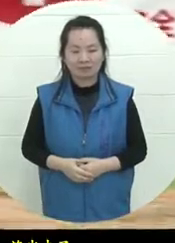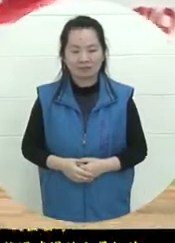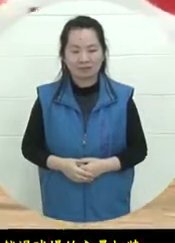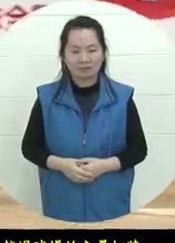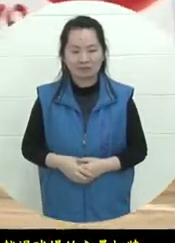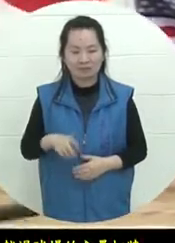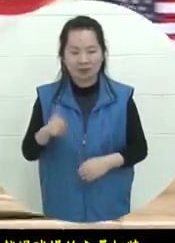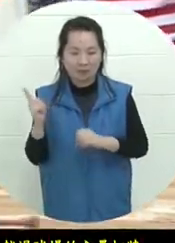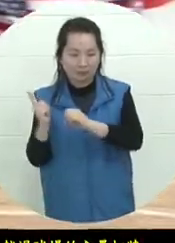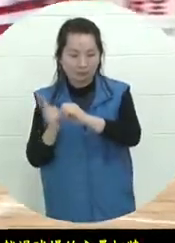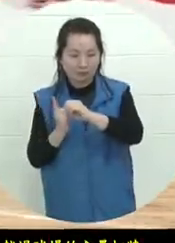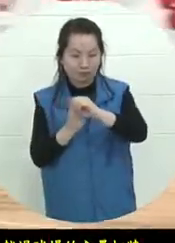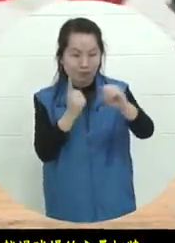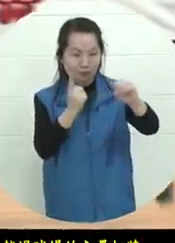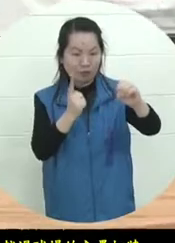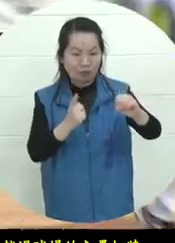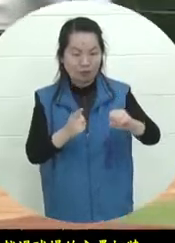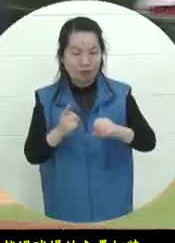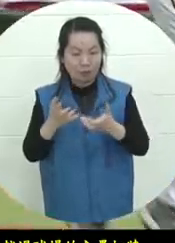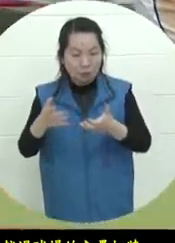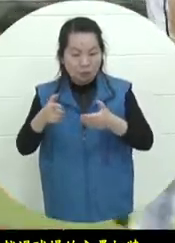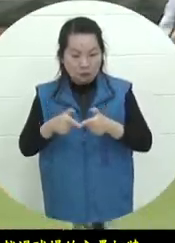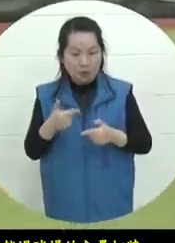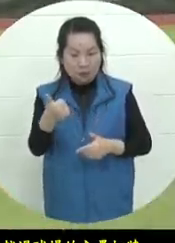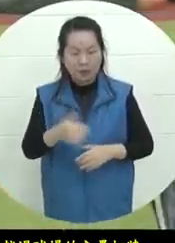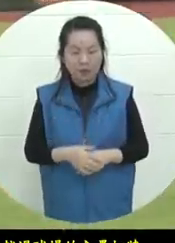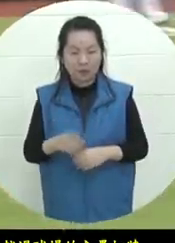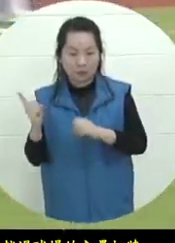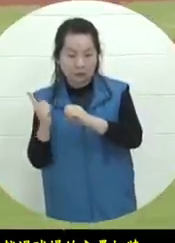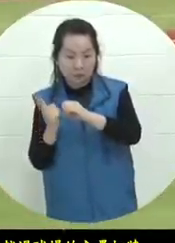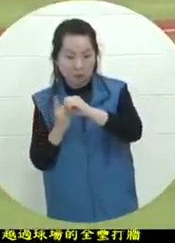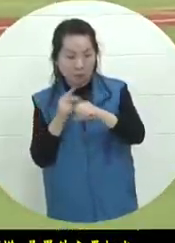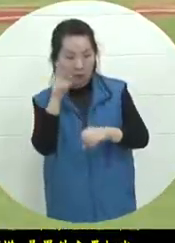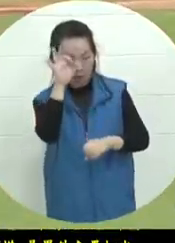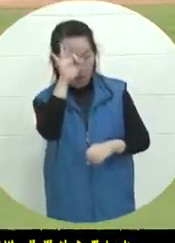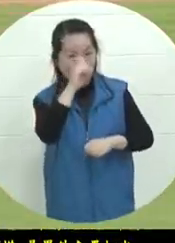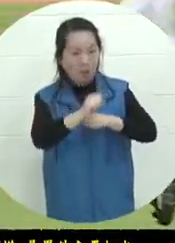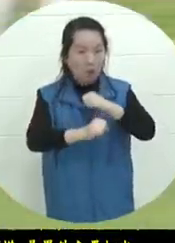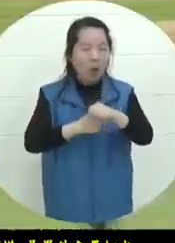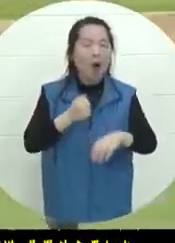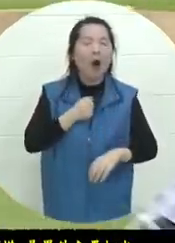the ball with a foul punch and the entire center of gravity was maintained very well. In fact, if you look at his movements like this, you will know that